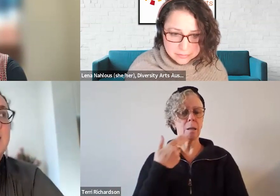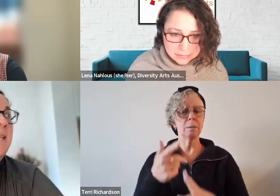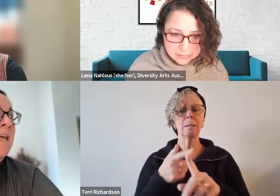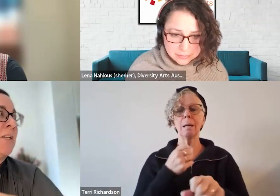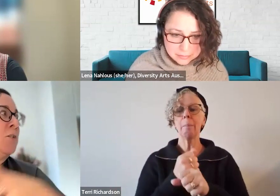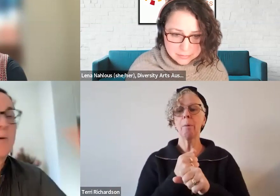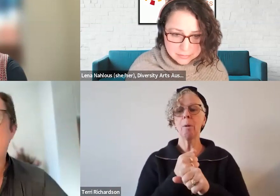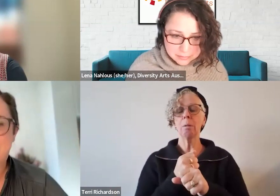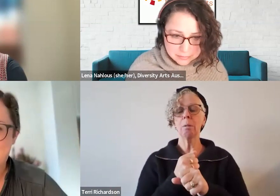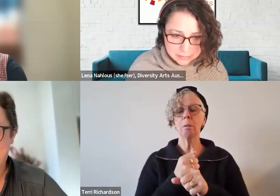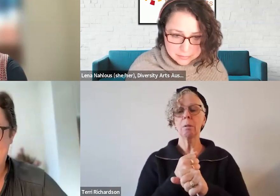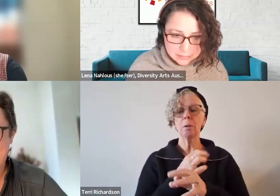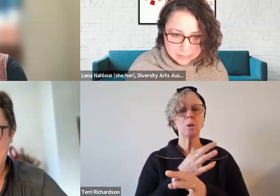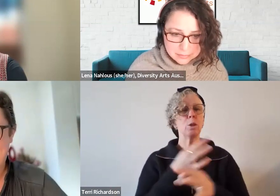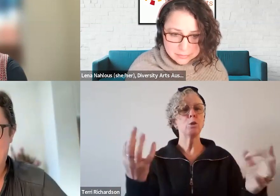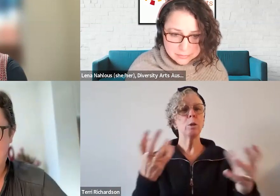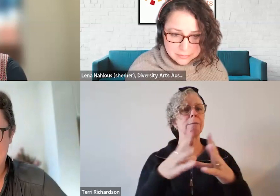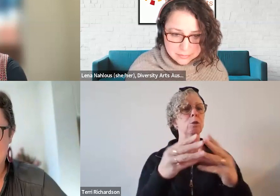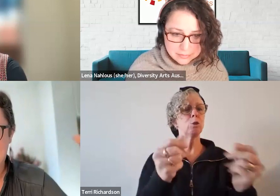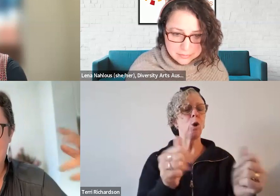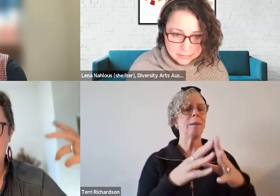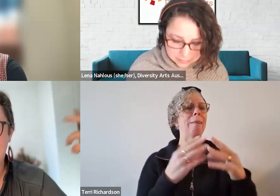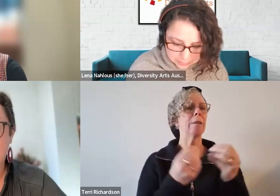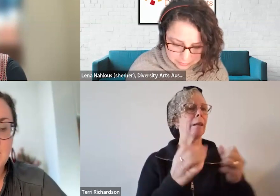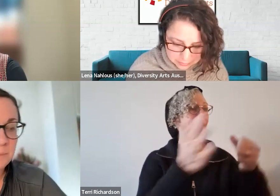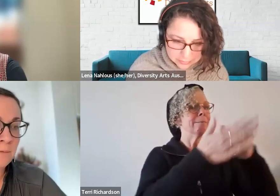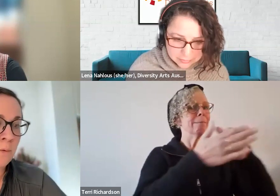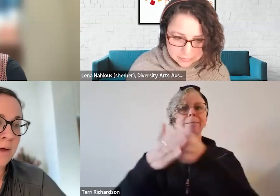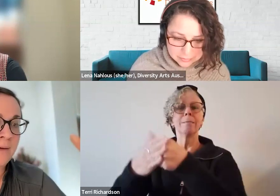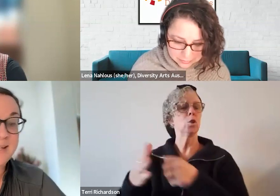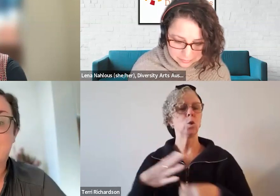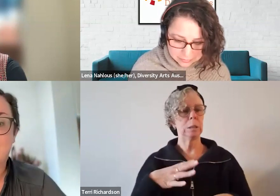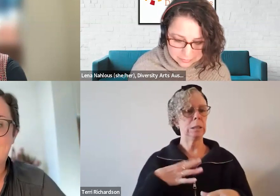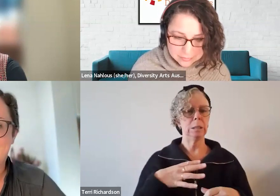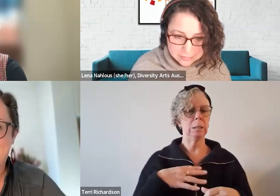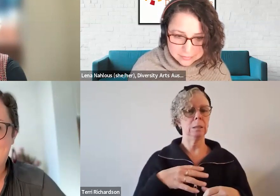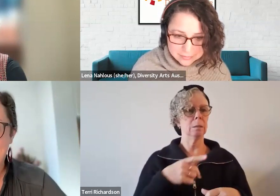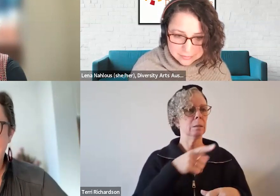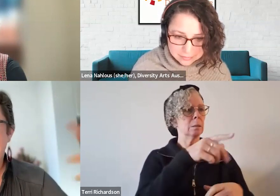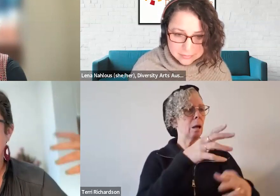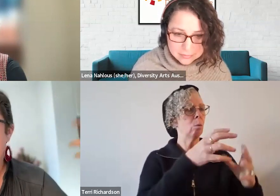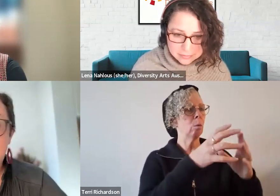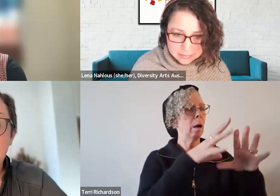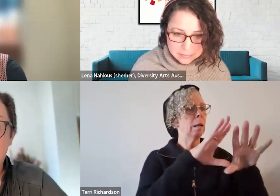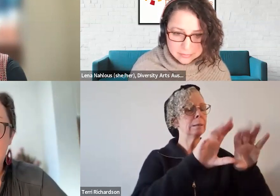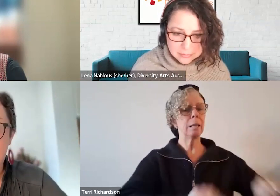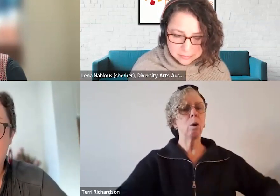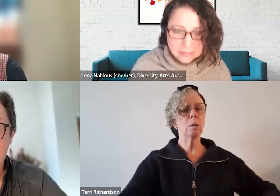in that you don't have to solve everything at once. They're doing some really beautiful work around decolonizing their meeting structures, for example,